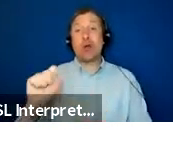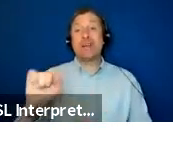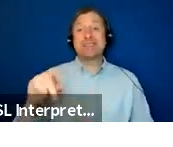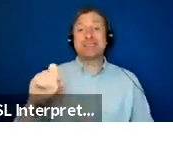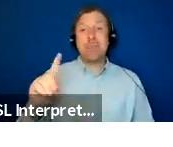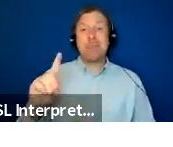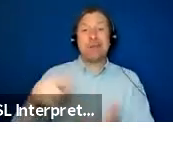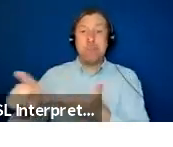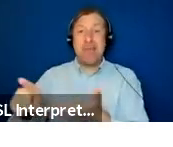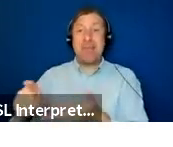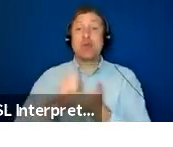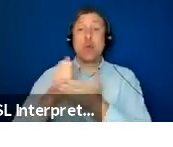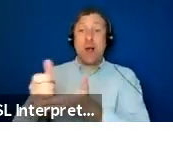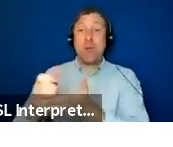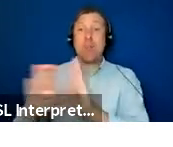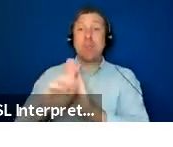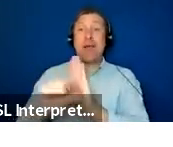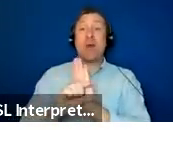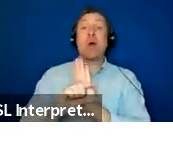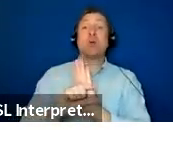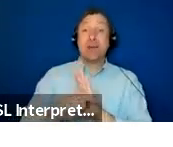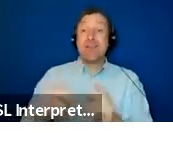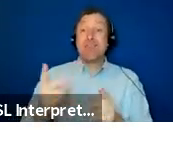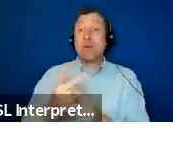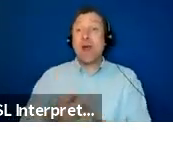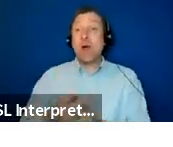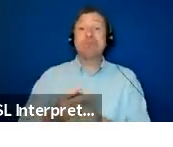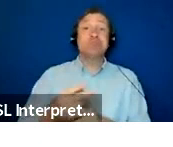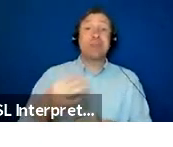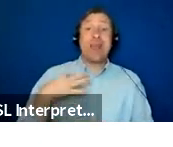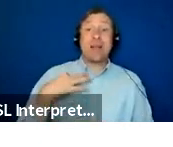so that it will help them achieve Alternative Days eligibility, if needed, for the health plan.